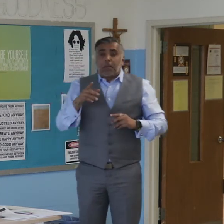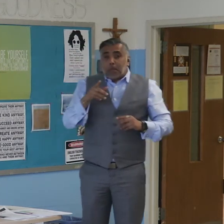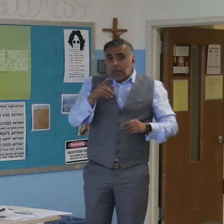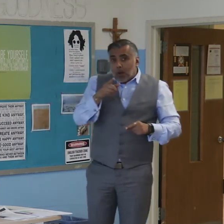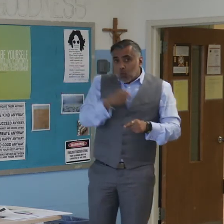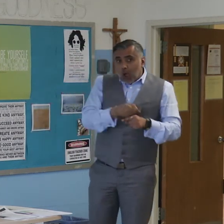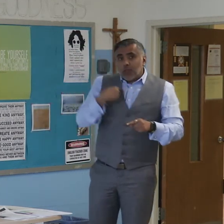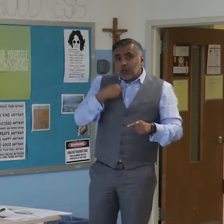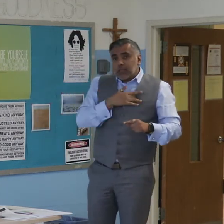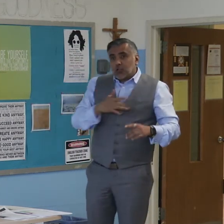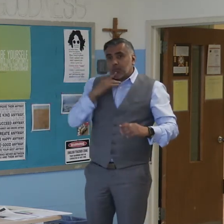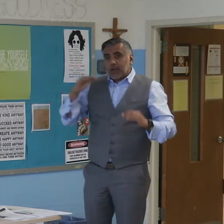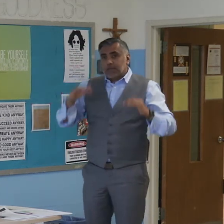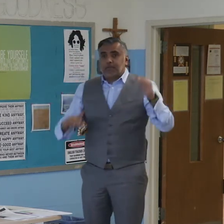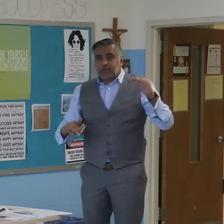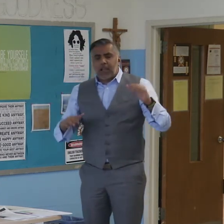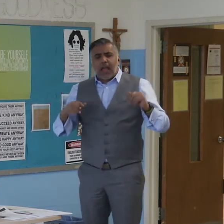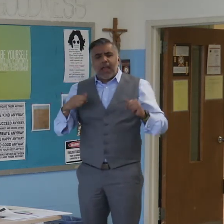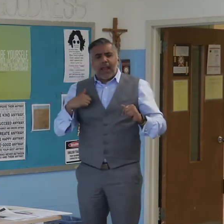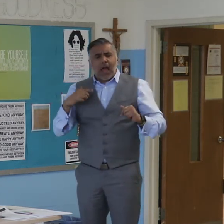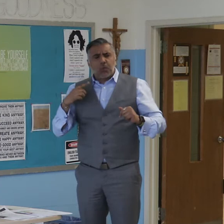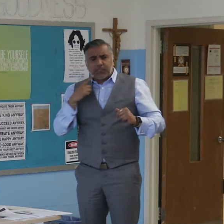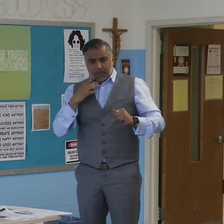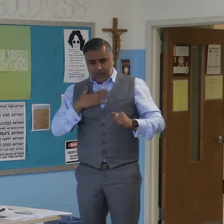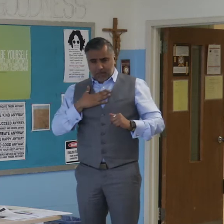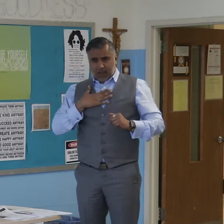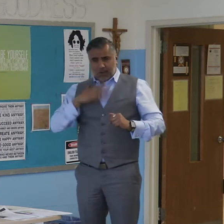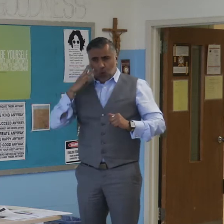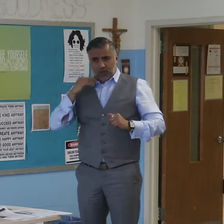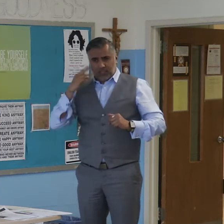disjunction, and again I would say in my own experience in the area of